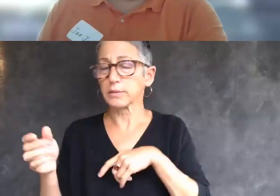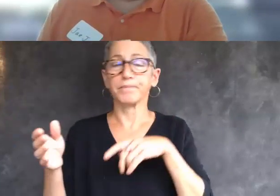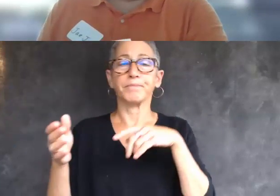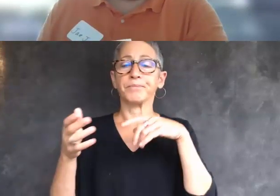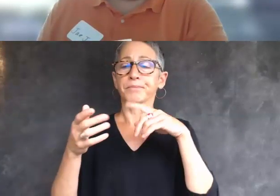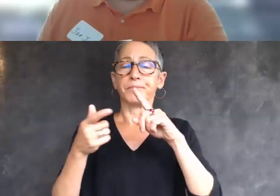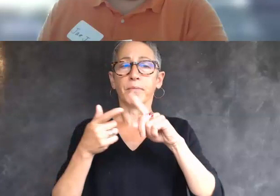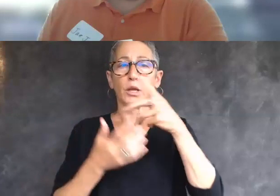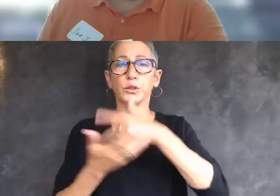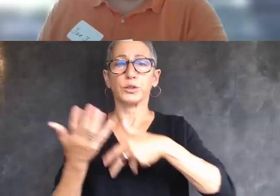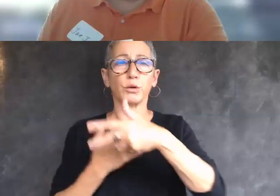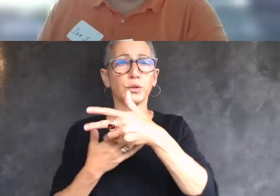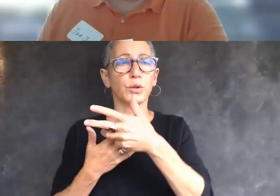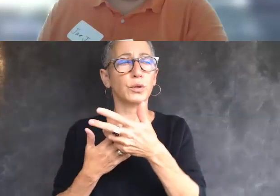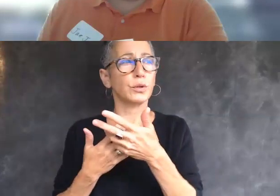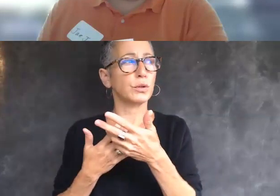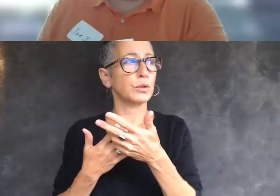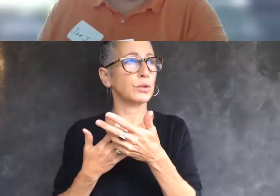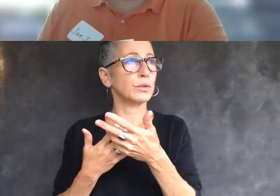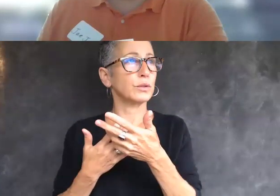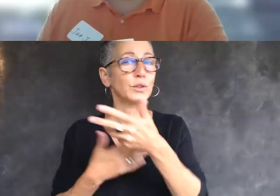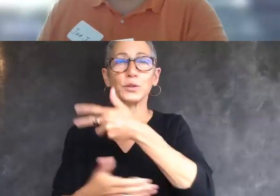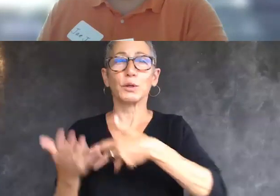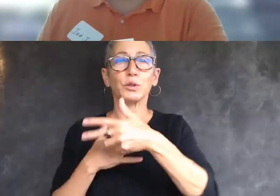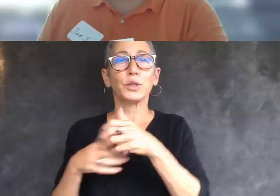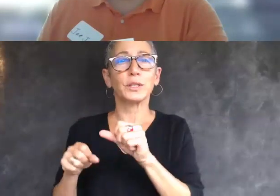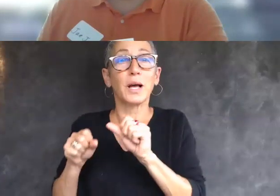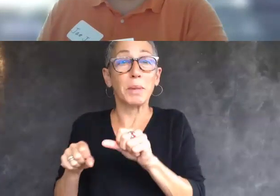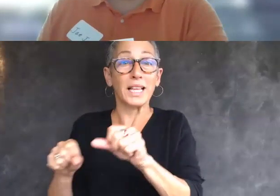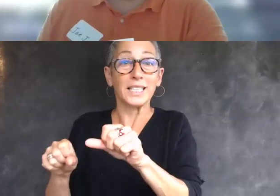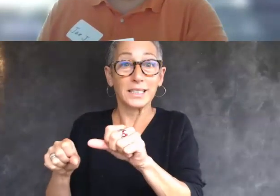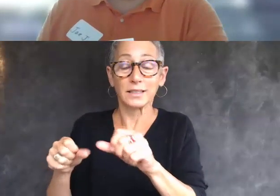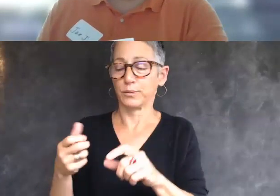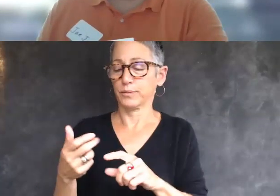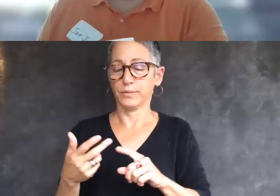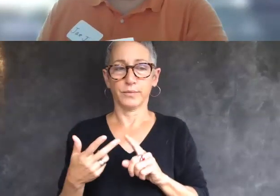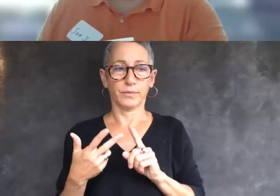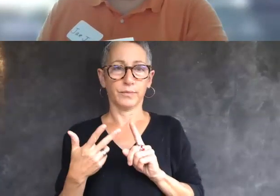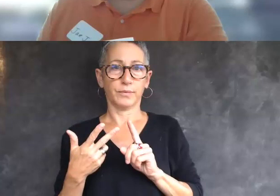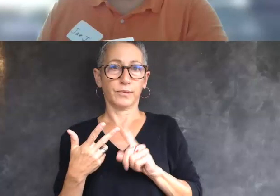social differences and people's ability to relate socially. And so criminalization in and of itself, sometimes